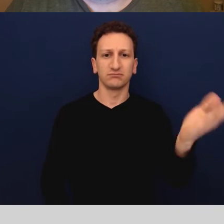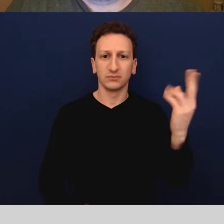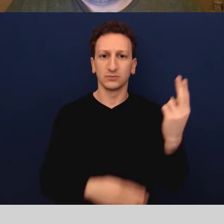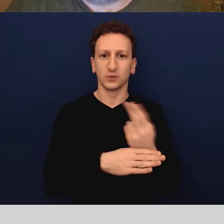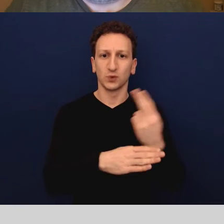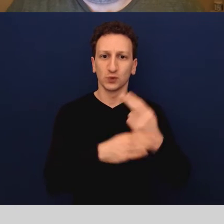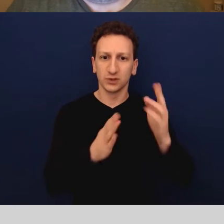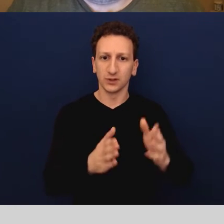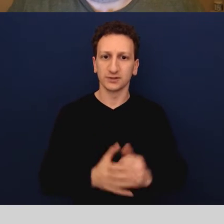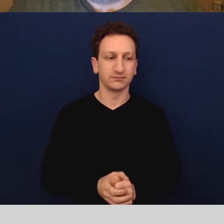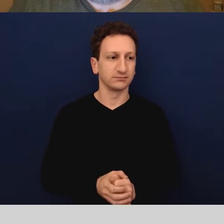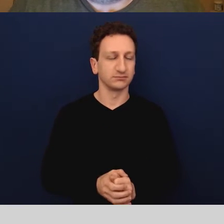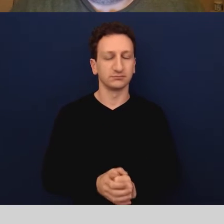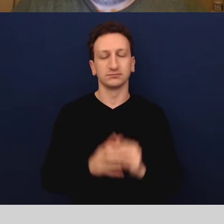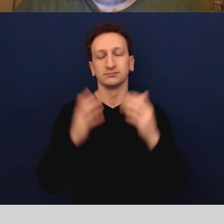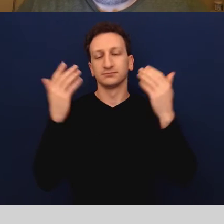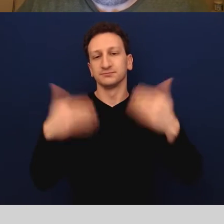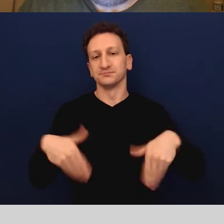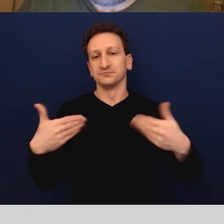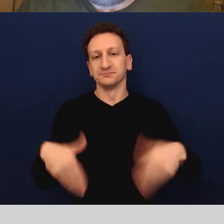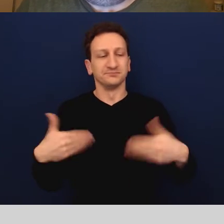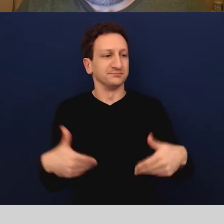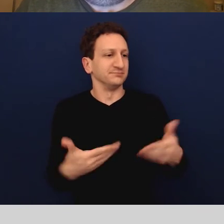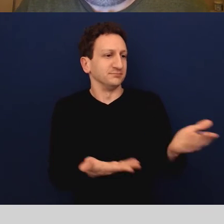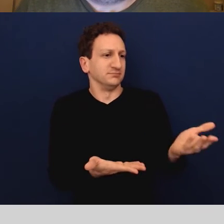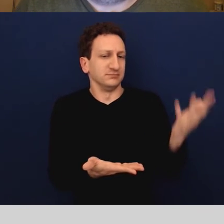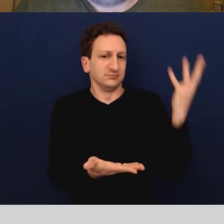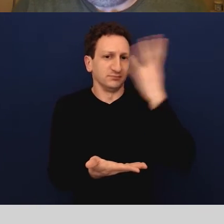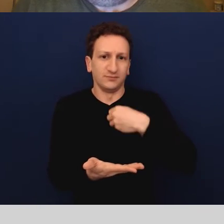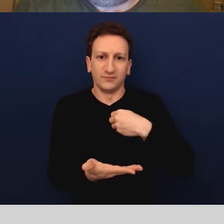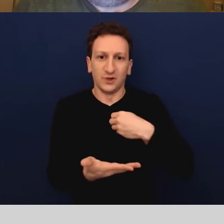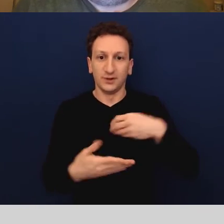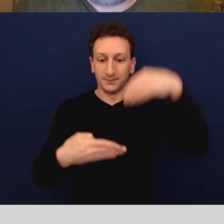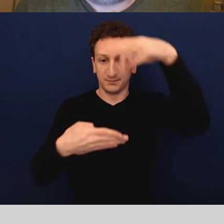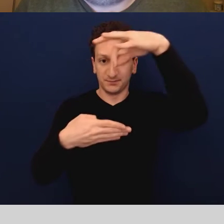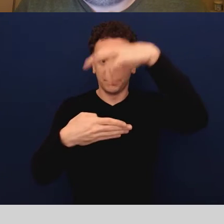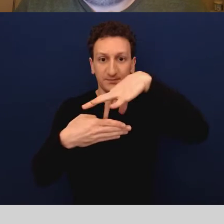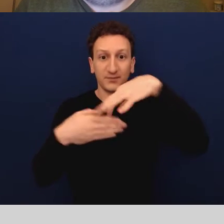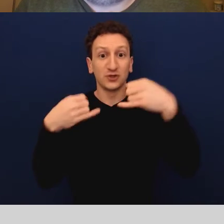Ah, excellent. This looks great. We give it a string, it does the right thing.